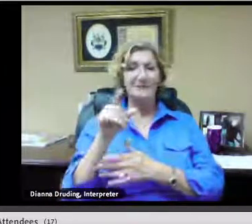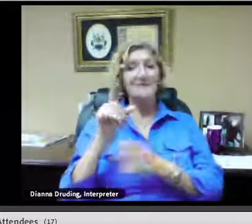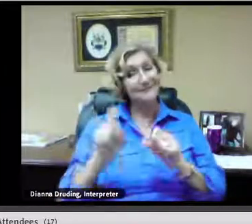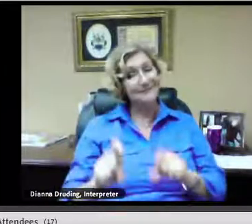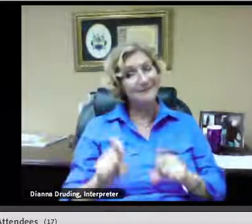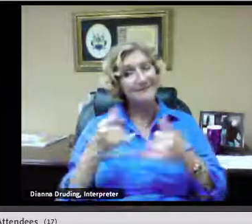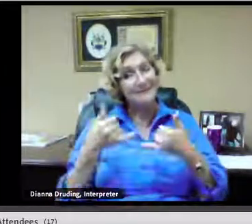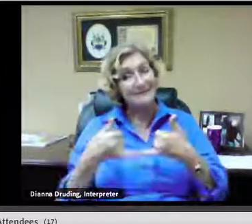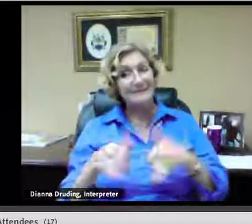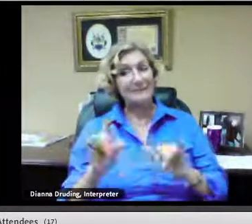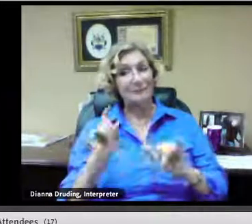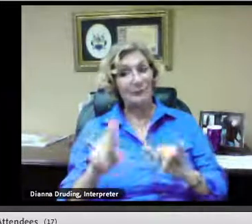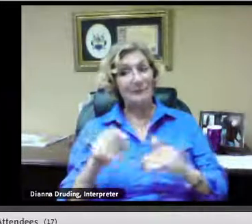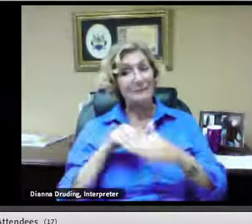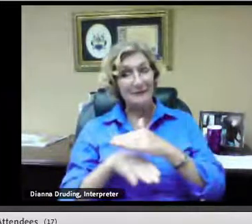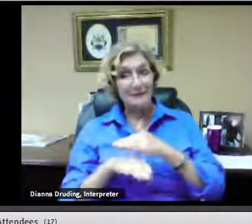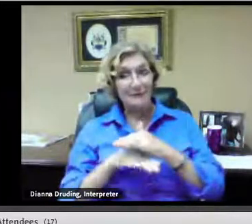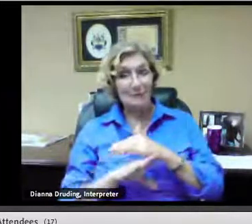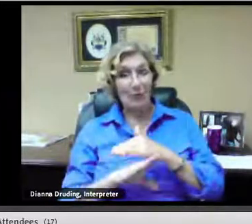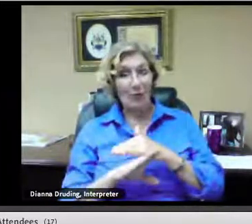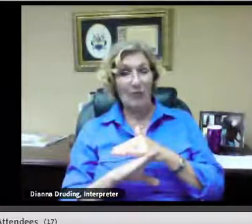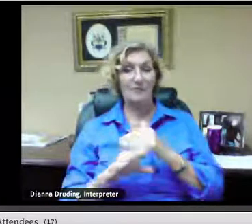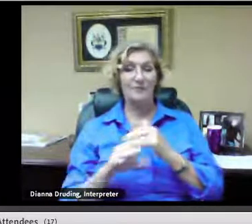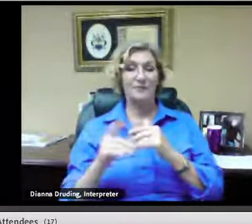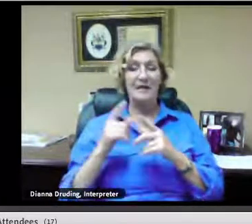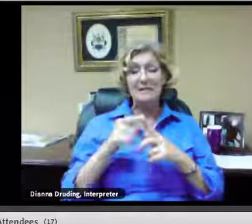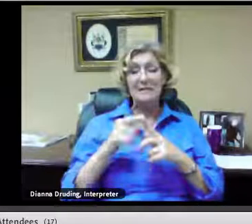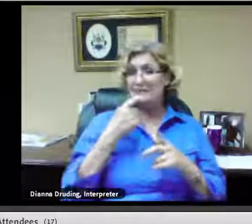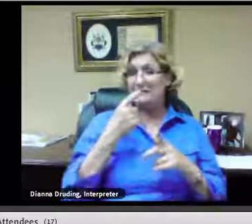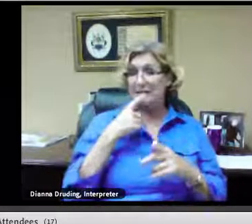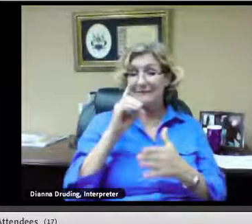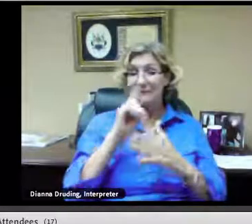of experience for all people. [ Coughs ] Excuse me.